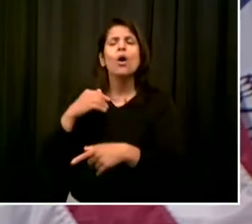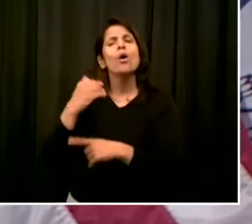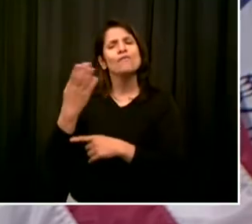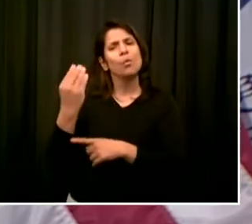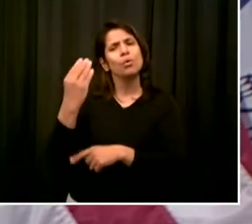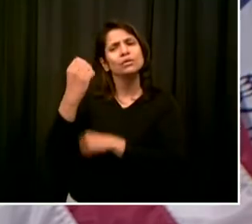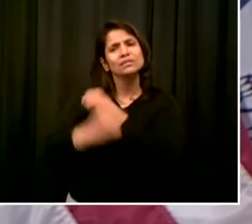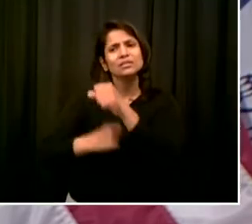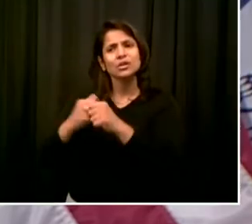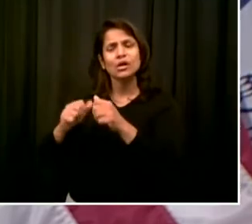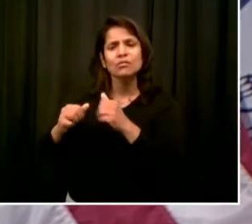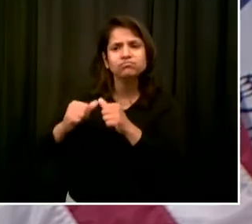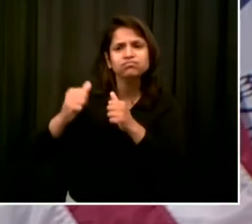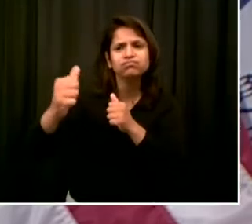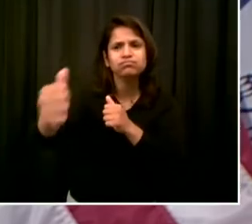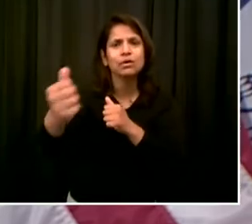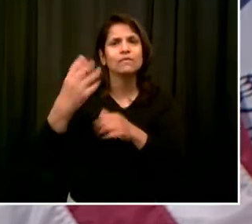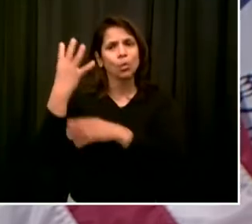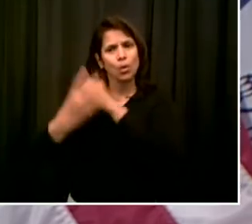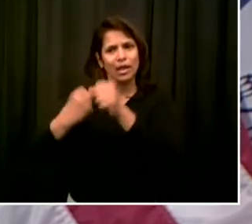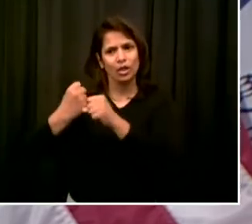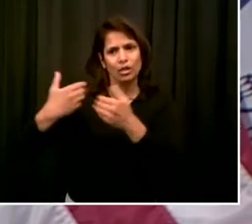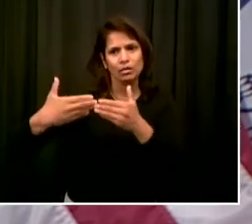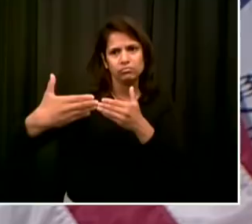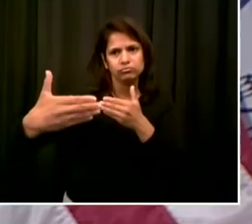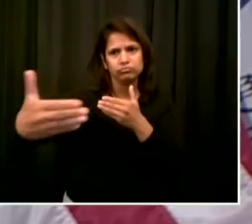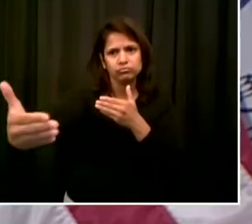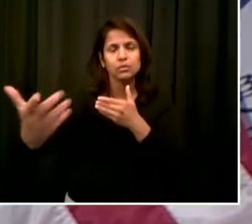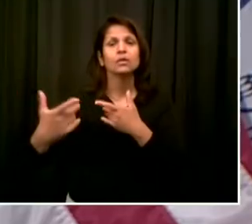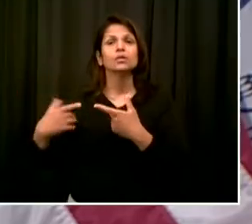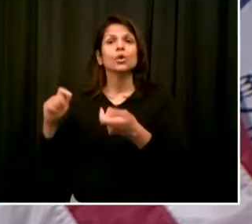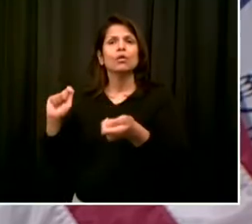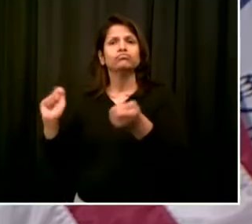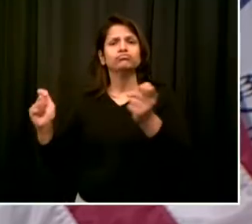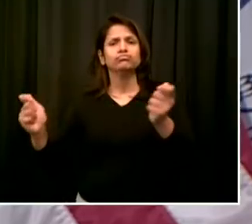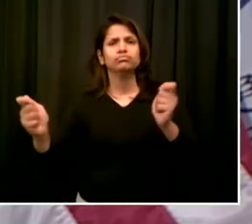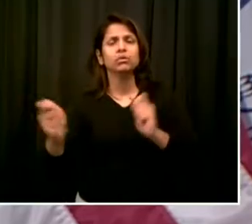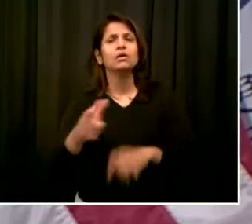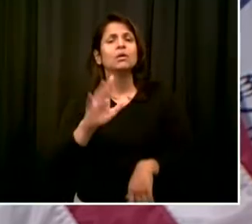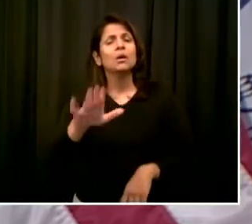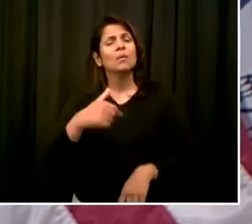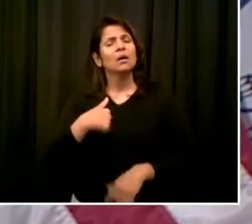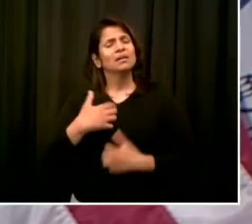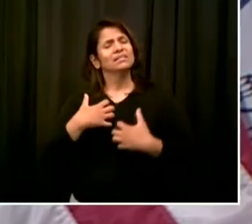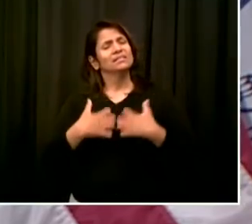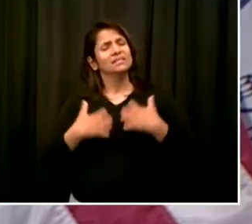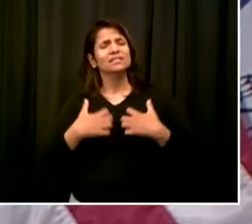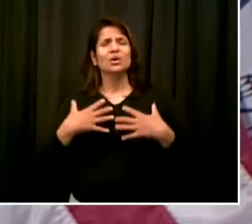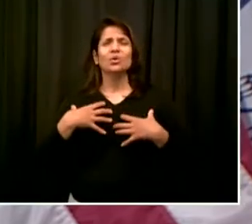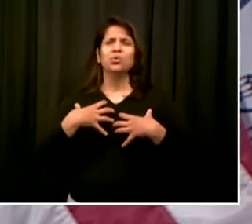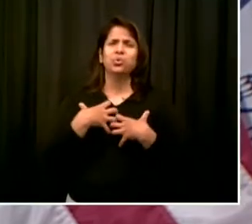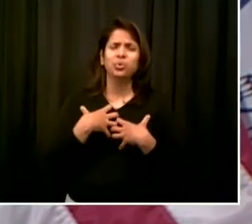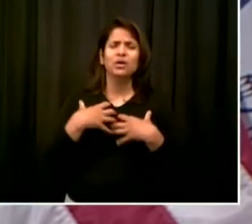WHAT I CAN TELL OYU IS FROM THE